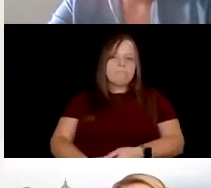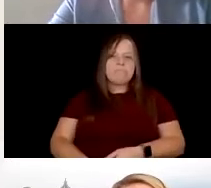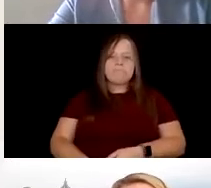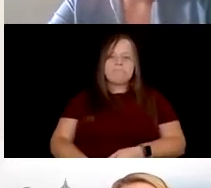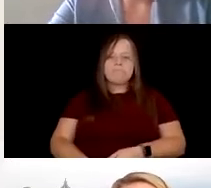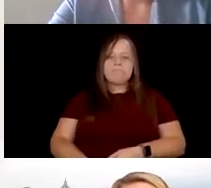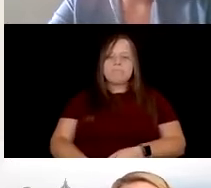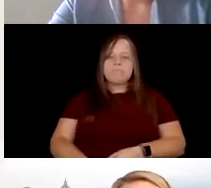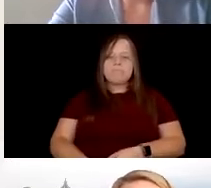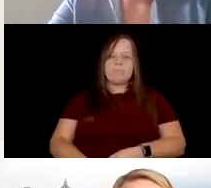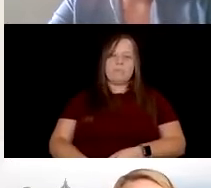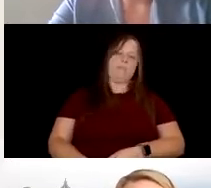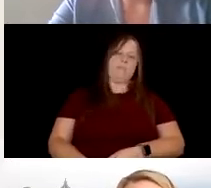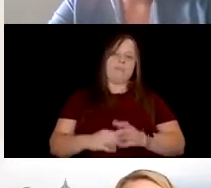All right, so moving on to the next slide.